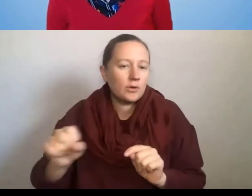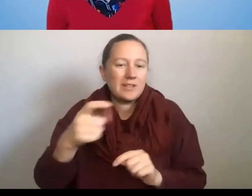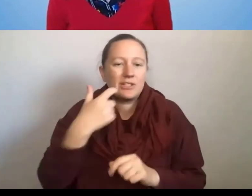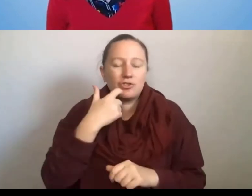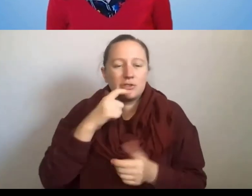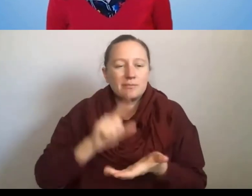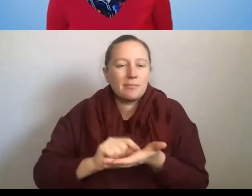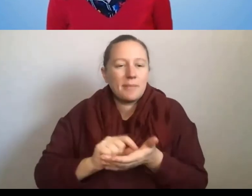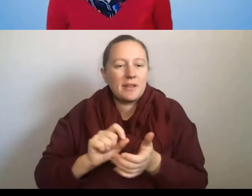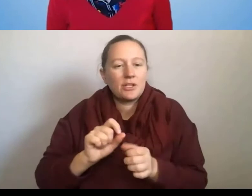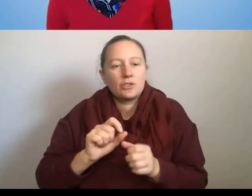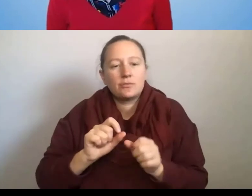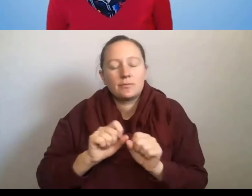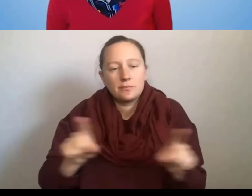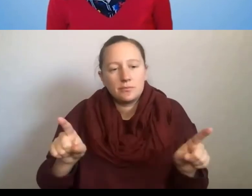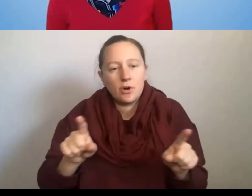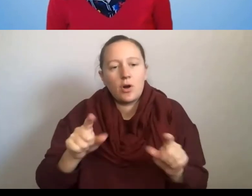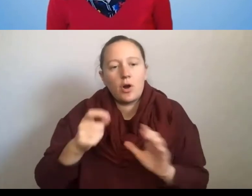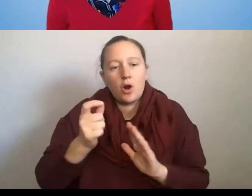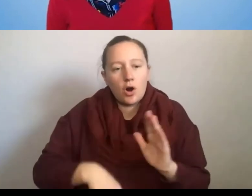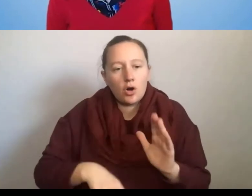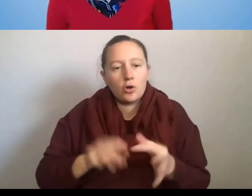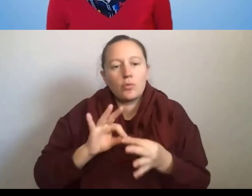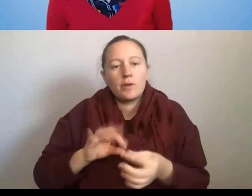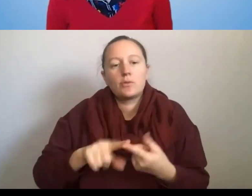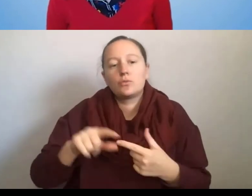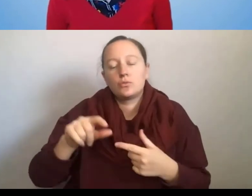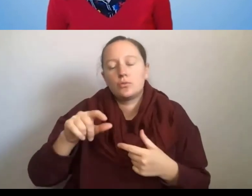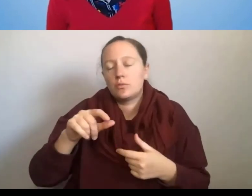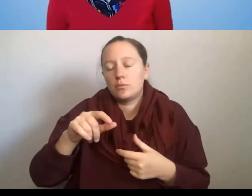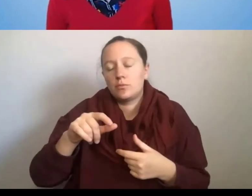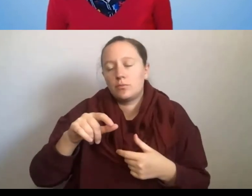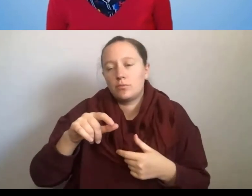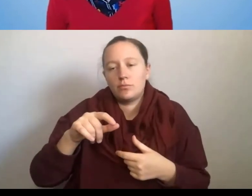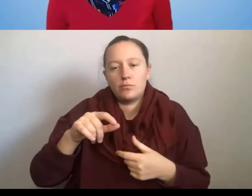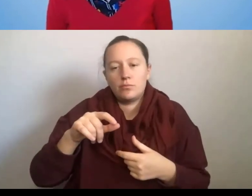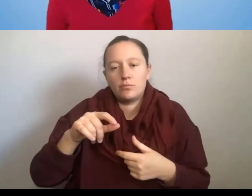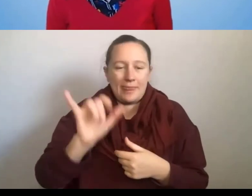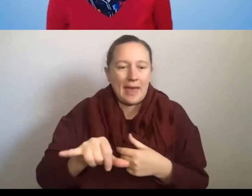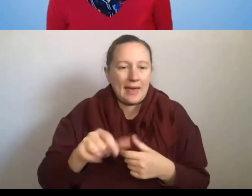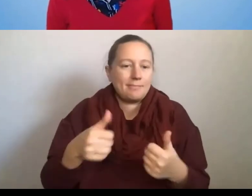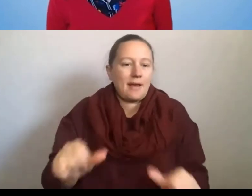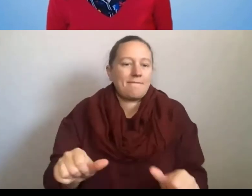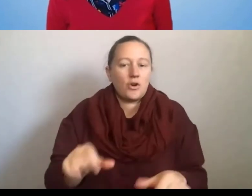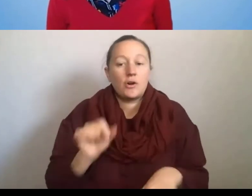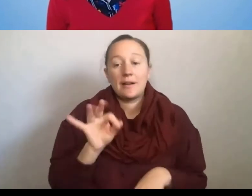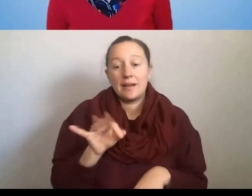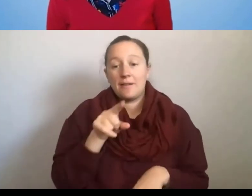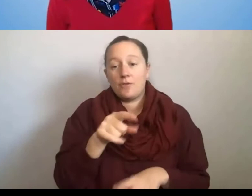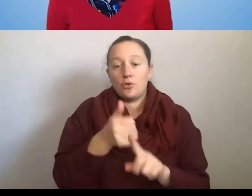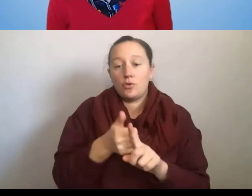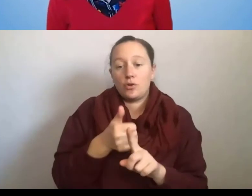in "Science" about their efforts, and I think that if you are a university administrator,